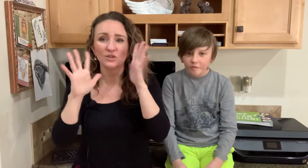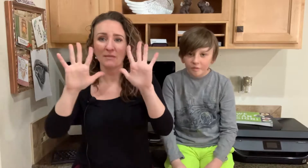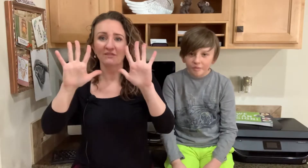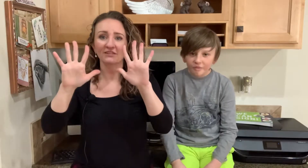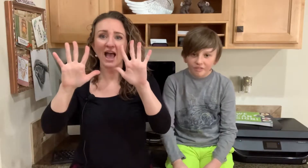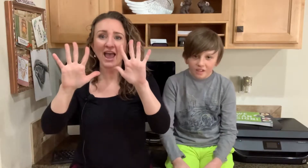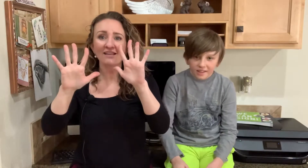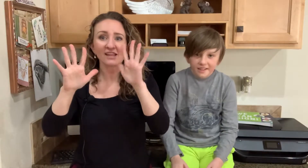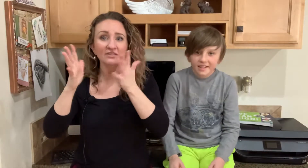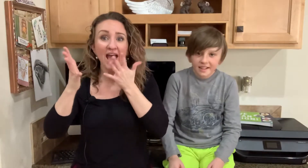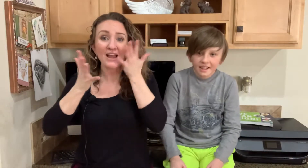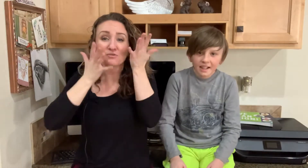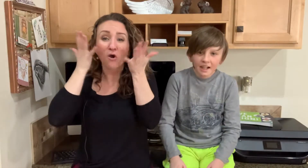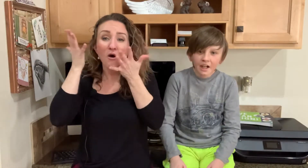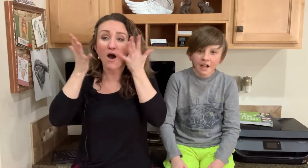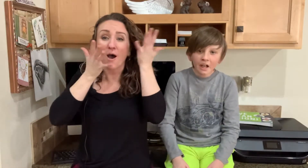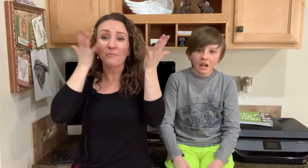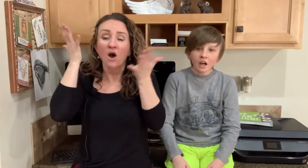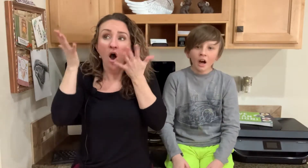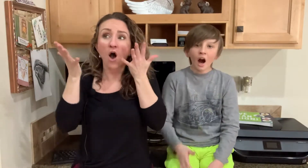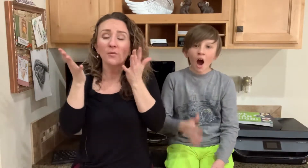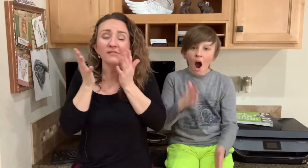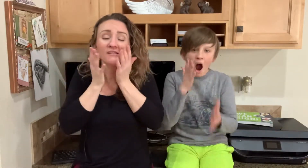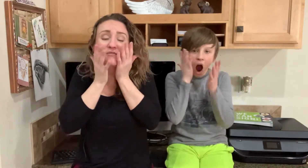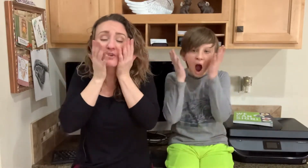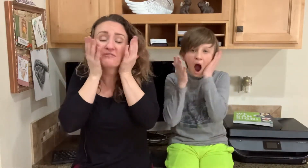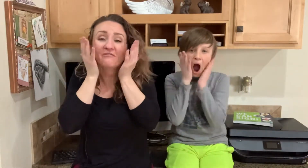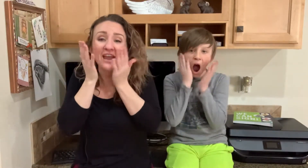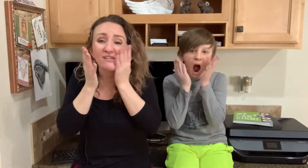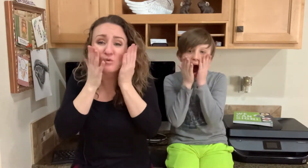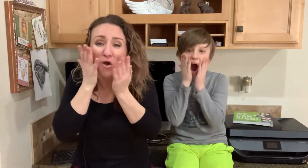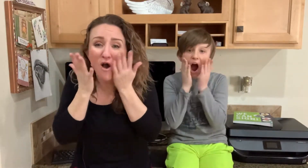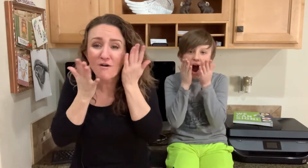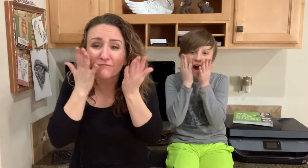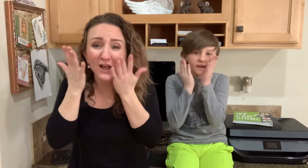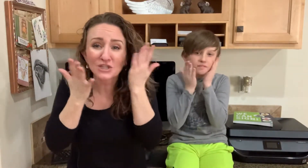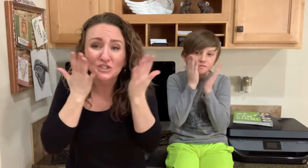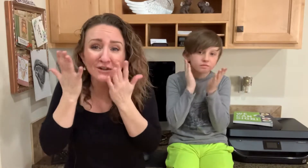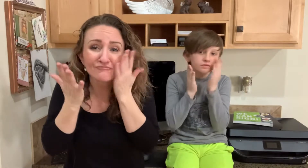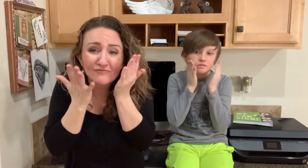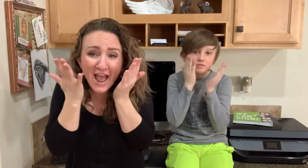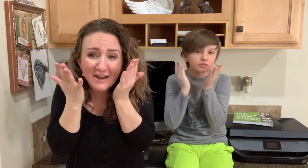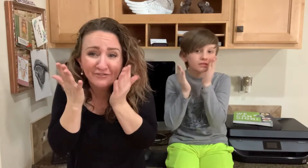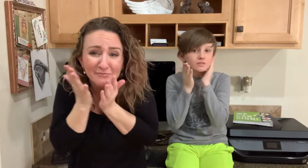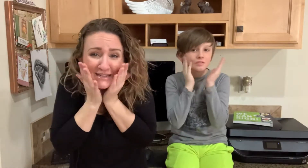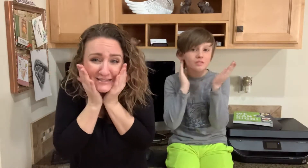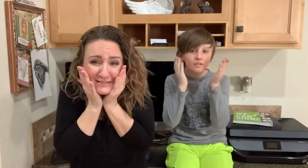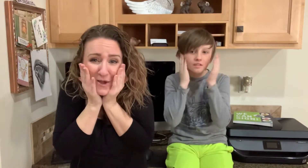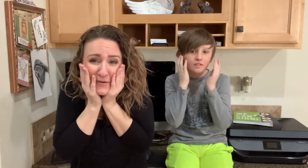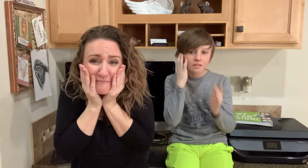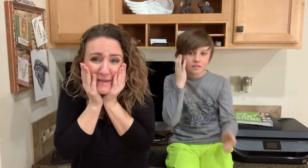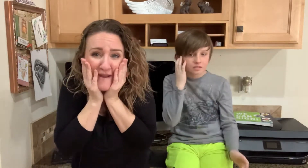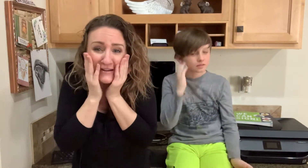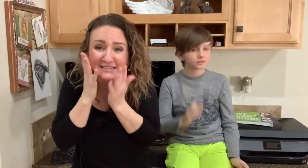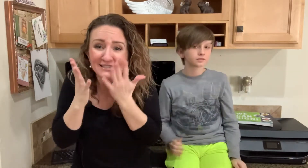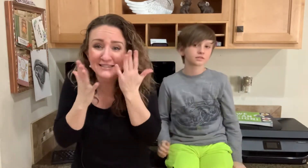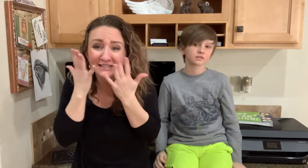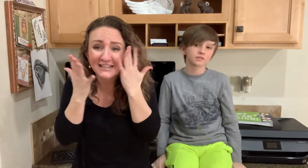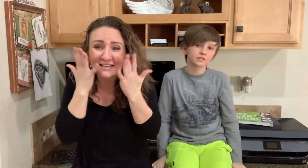You make flat hands like that and you go up! Almost as if your face were all flushed and red from being so embarrassed.